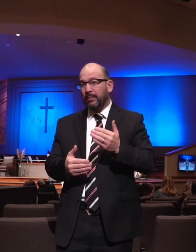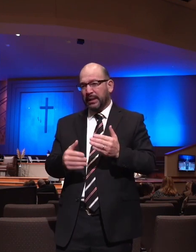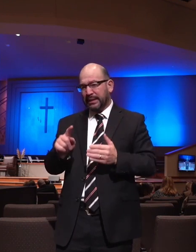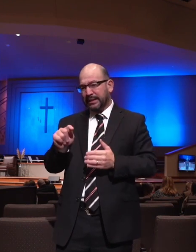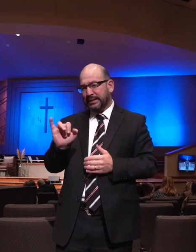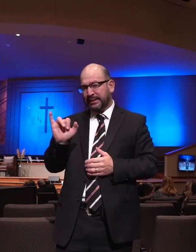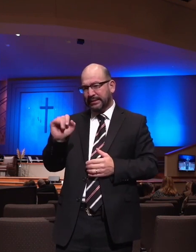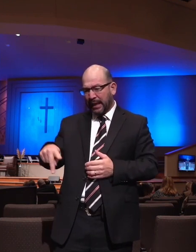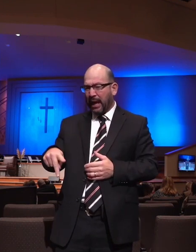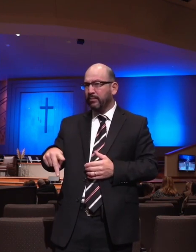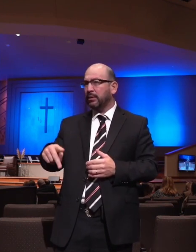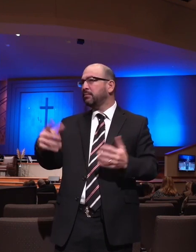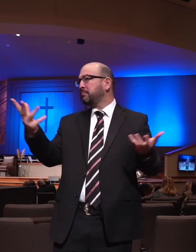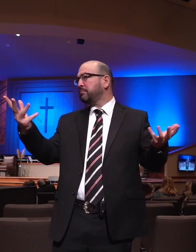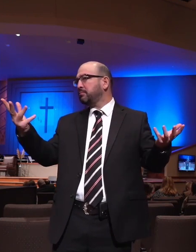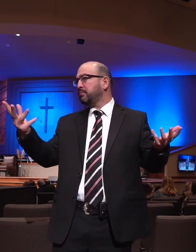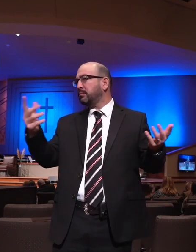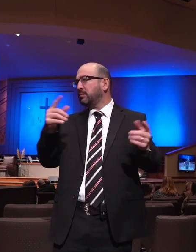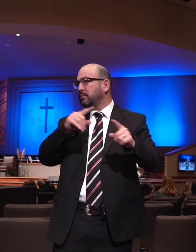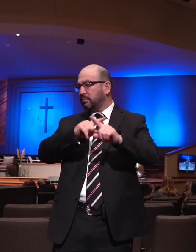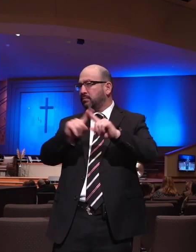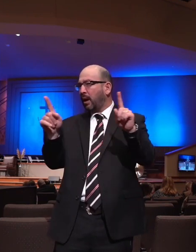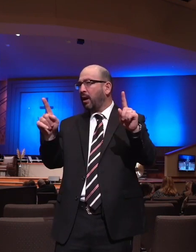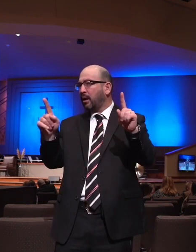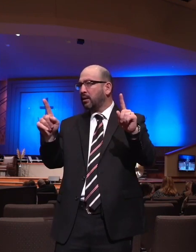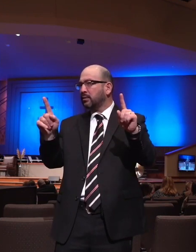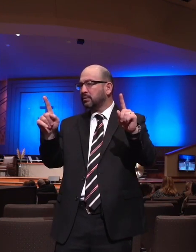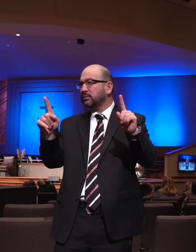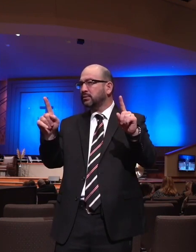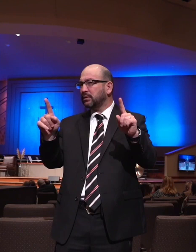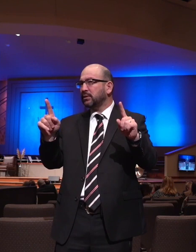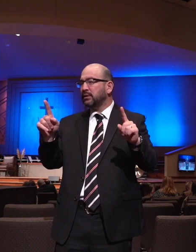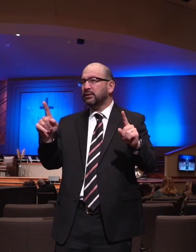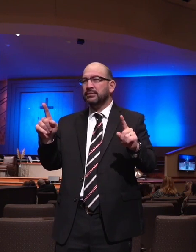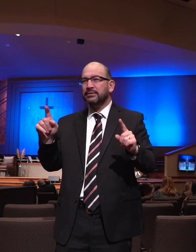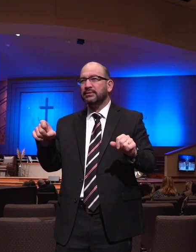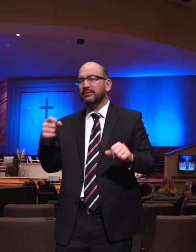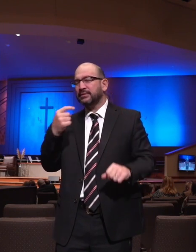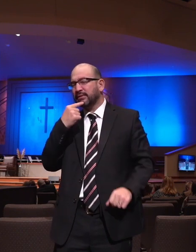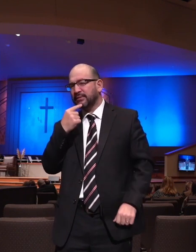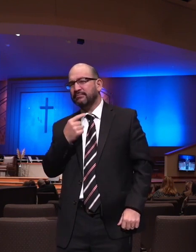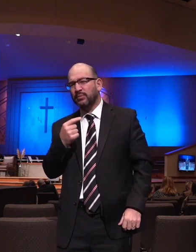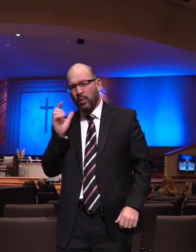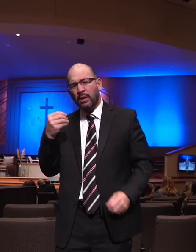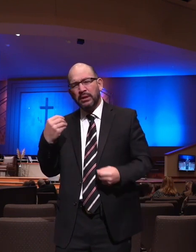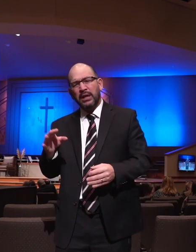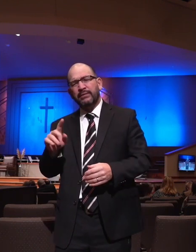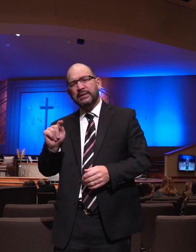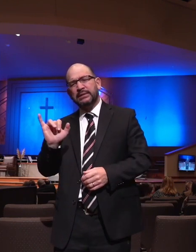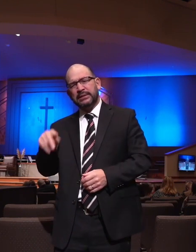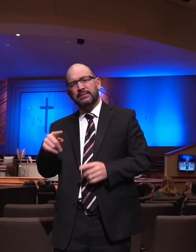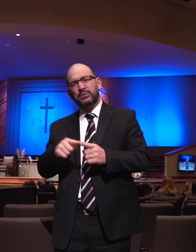you could tell you had a chance to pray with that waitress and you go you know what we're going to give her a little extra tip because we're